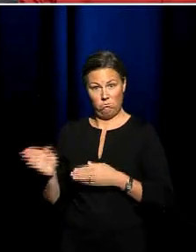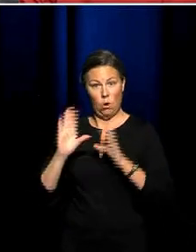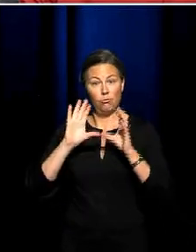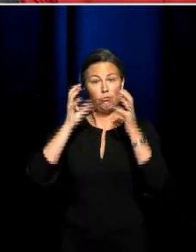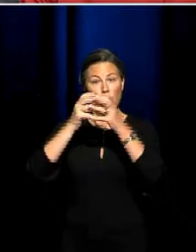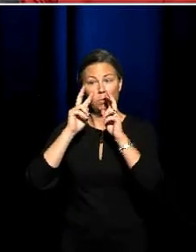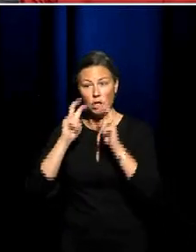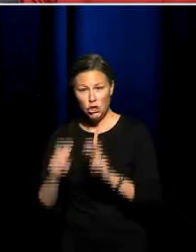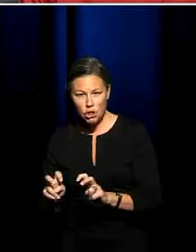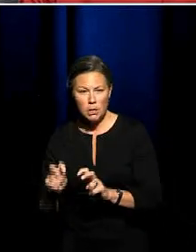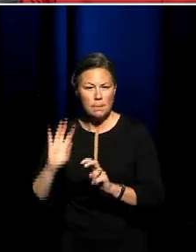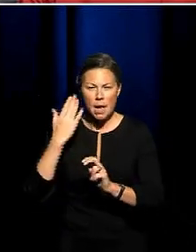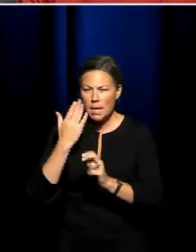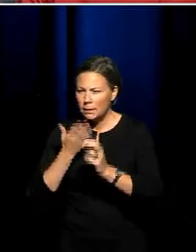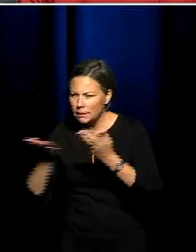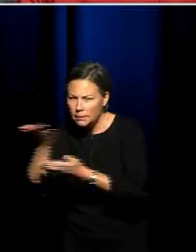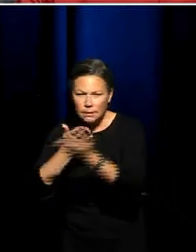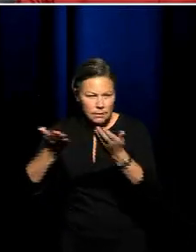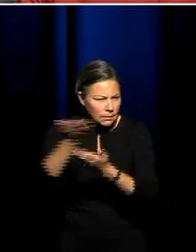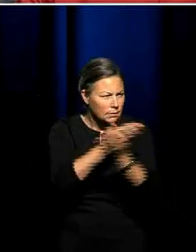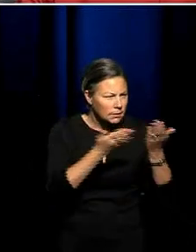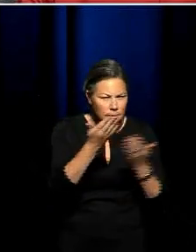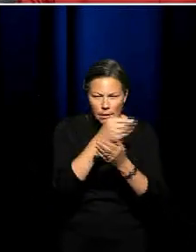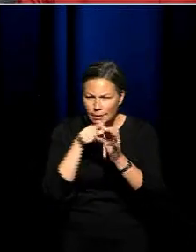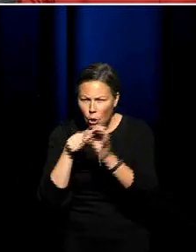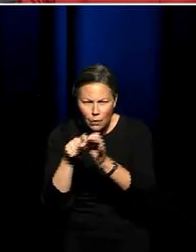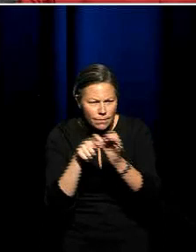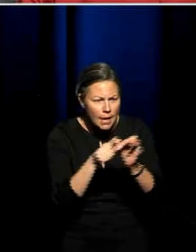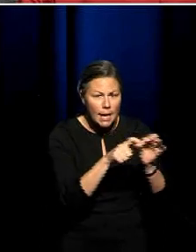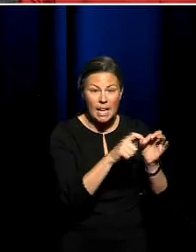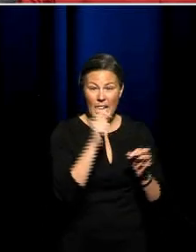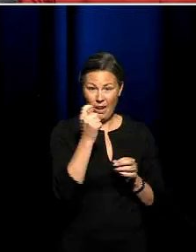consultation process which included a survey to which nearly 4000 people